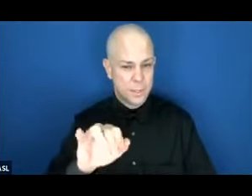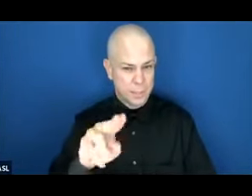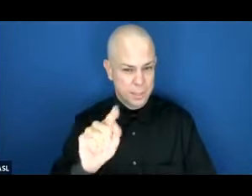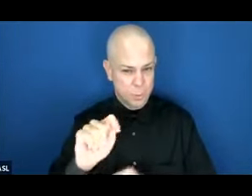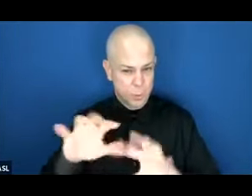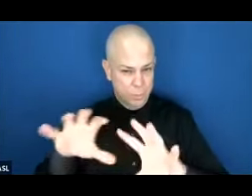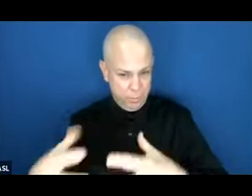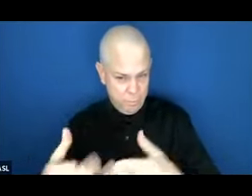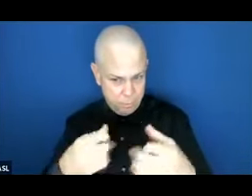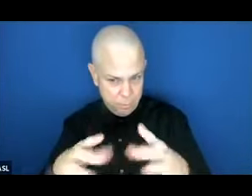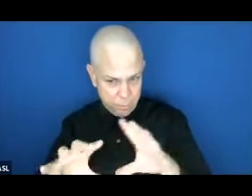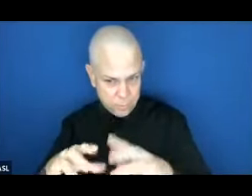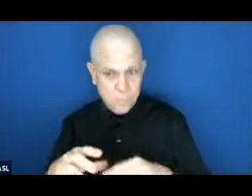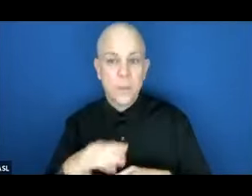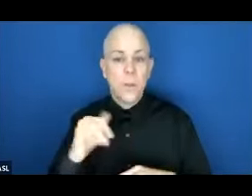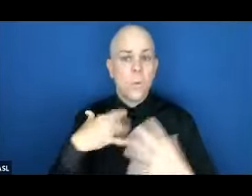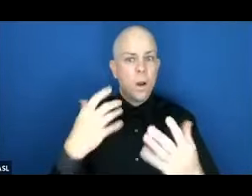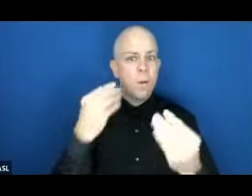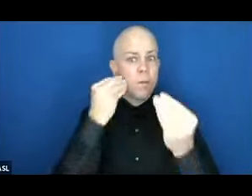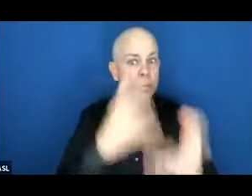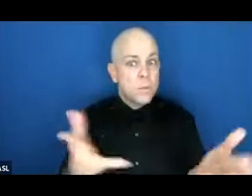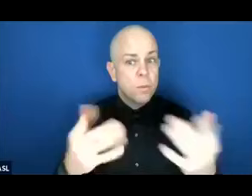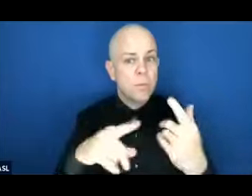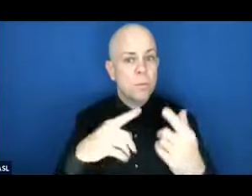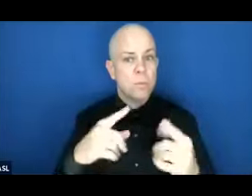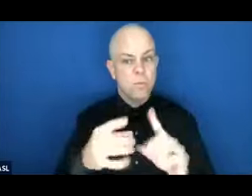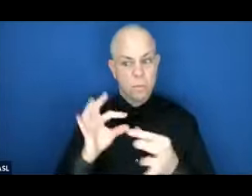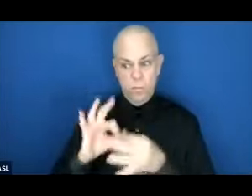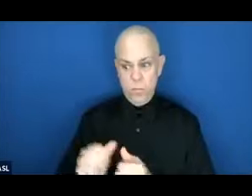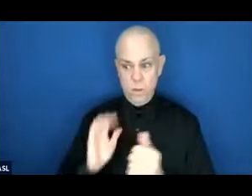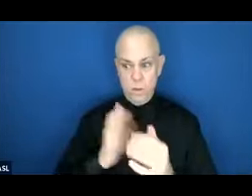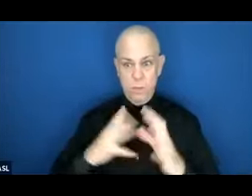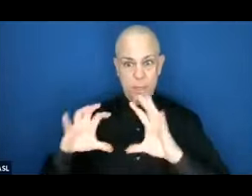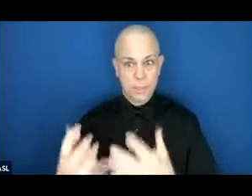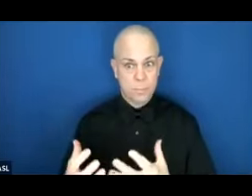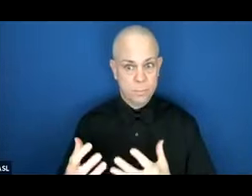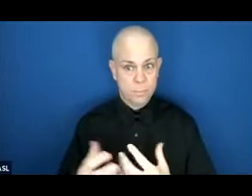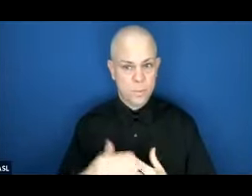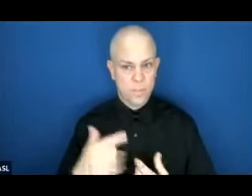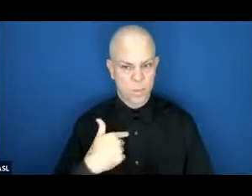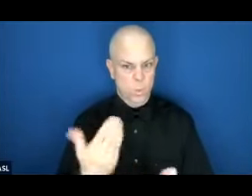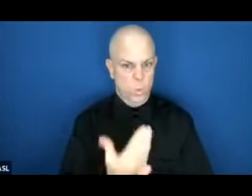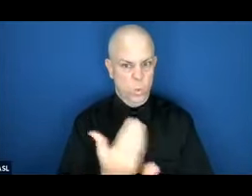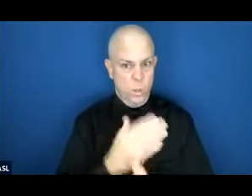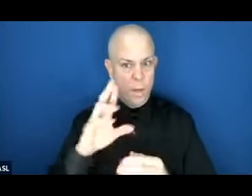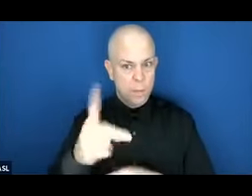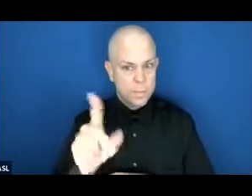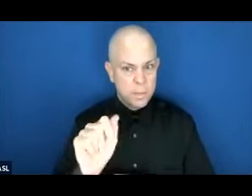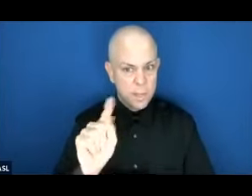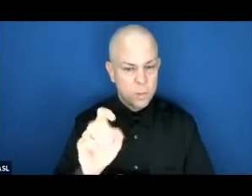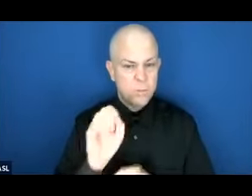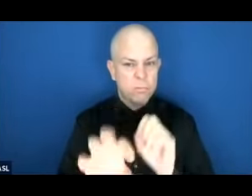to share information on the current fire situation. As always our information is also available on InciWeb,